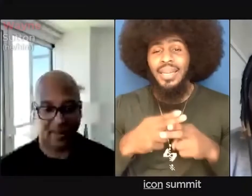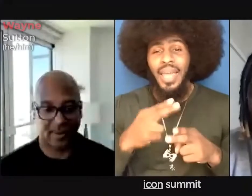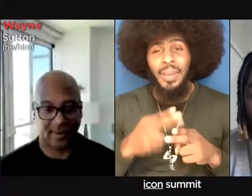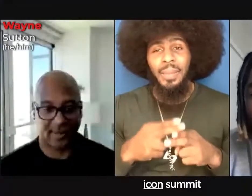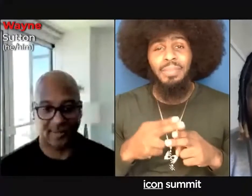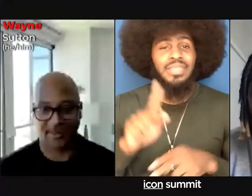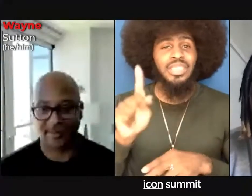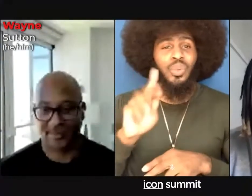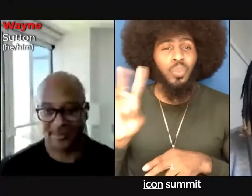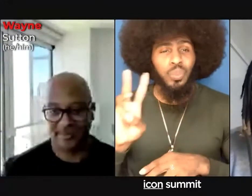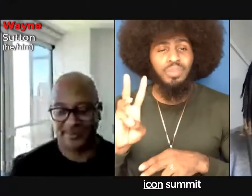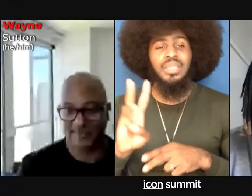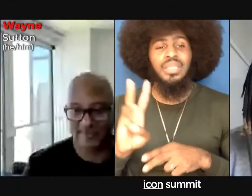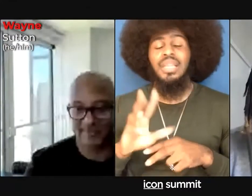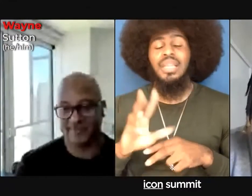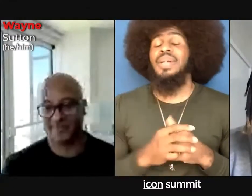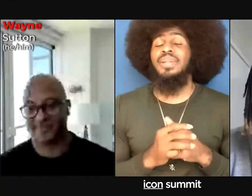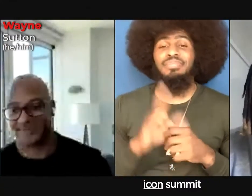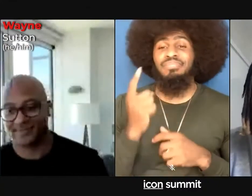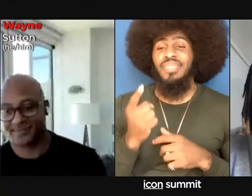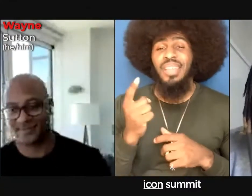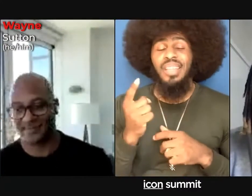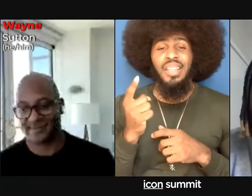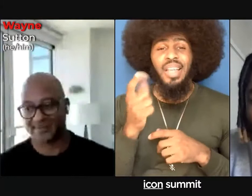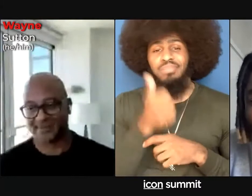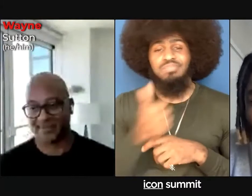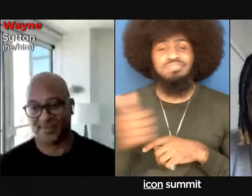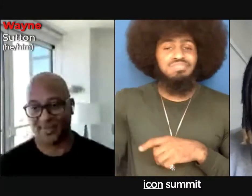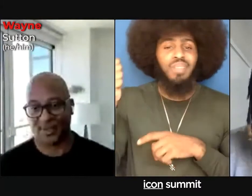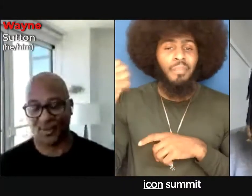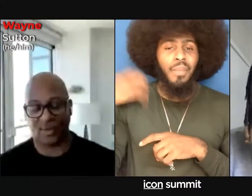I'm the founder and host of Below the Surface and of the podcast as well.